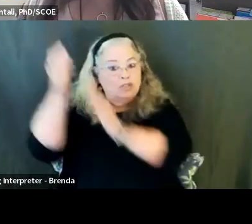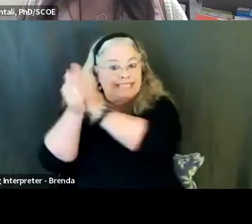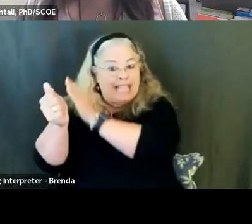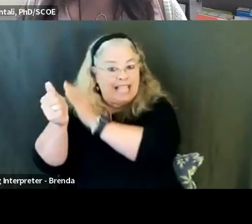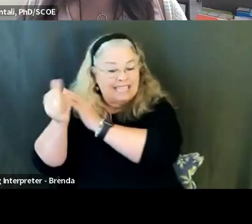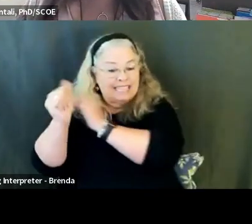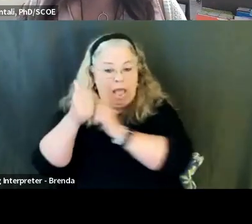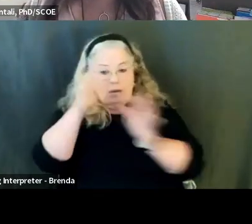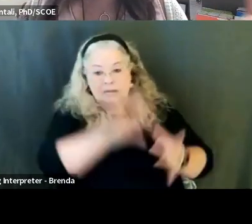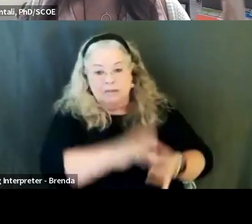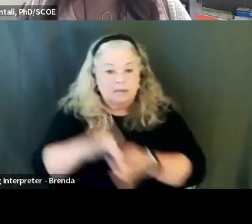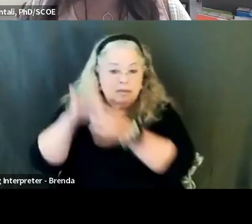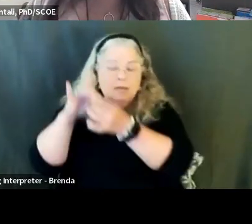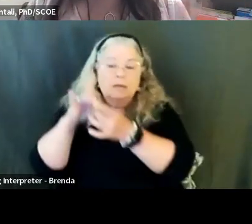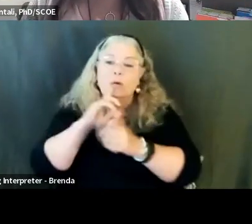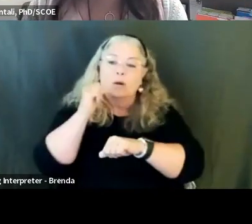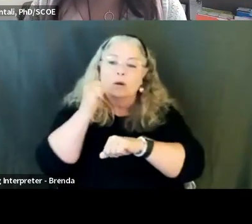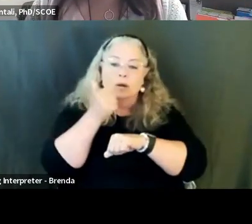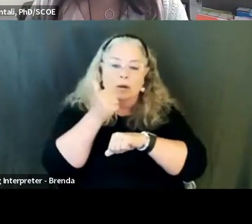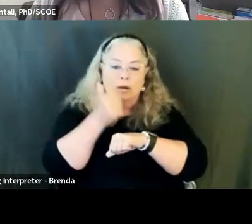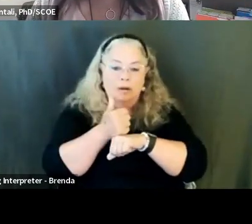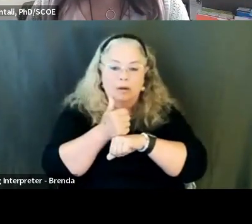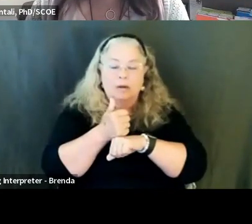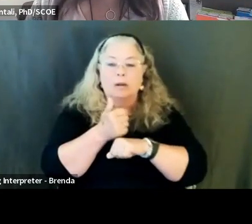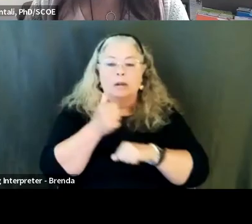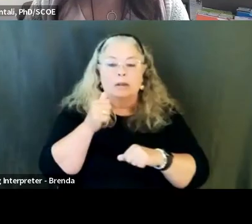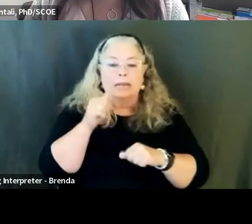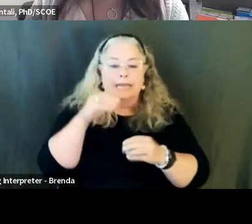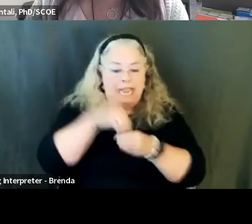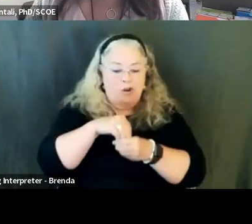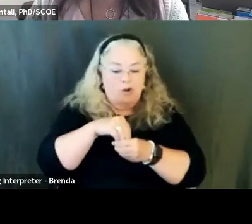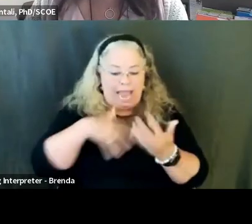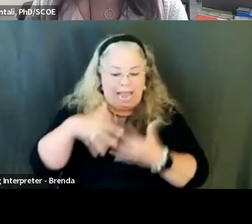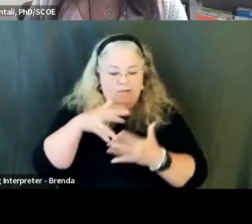I like love to base it in the like the interactive read aloud but the question that always comes up